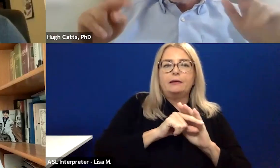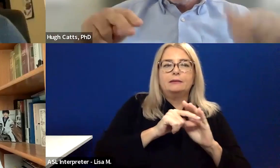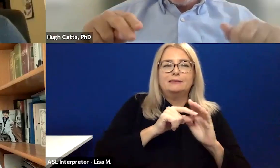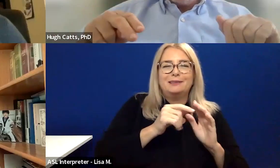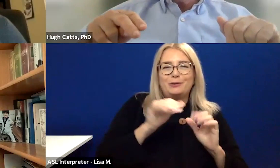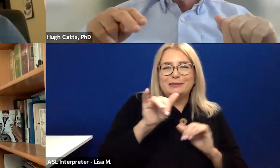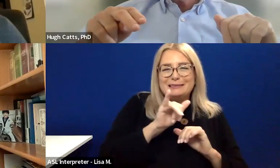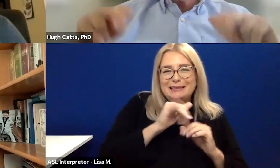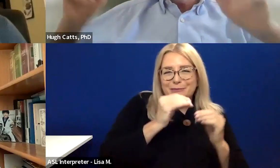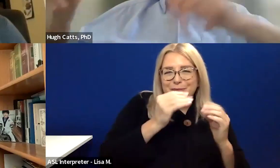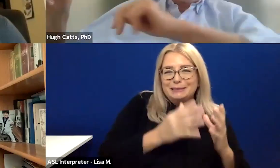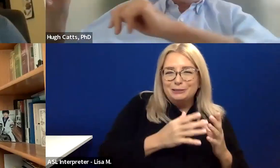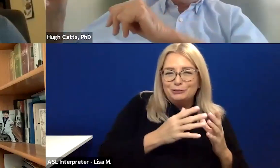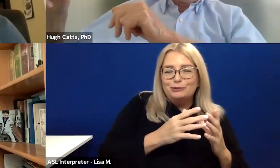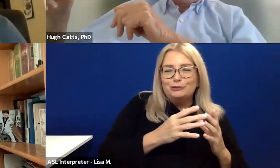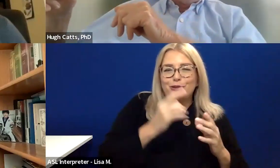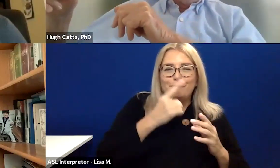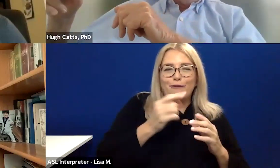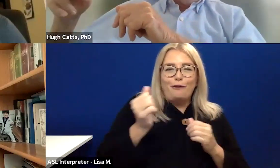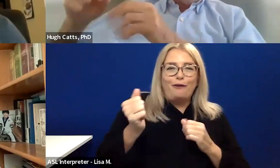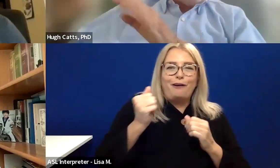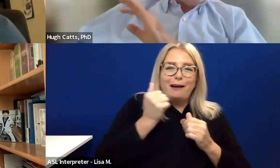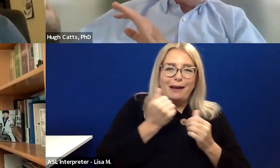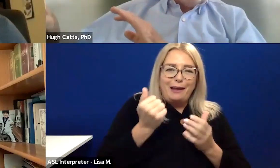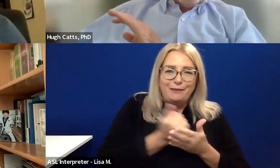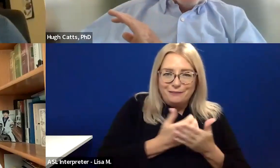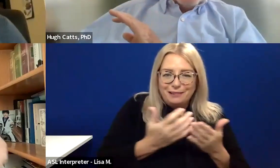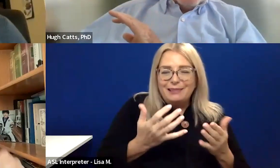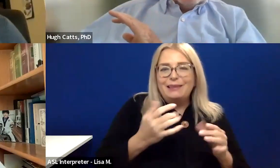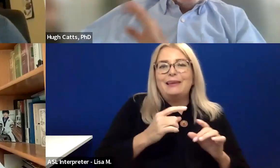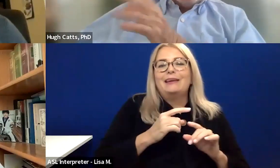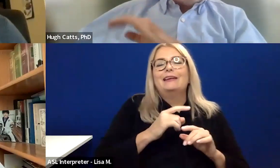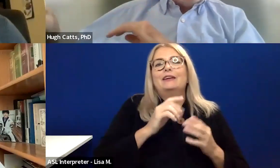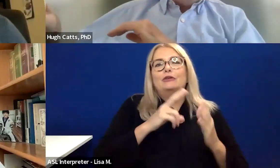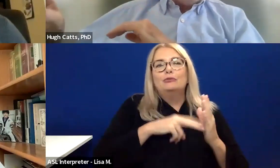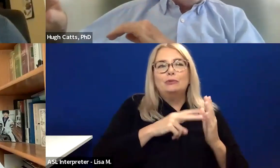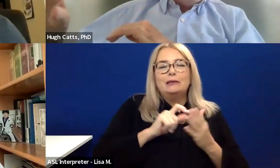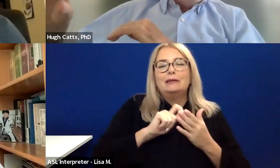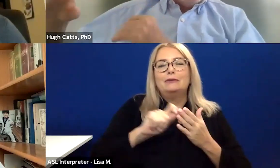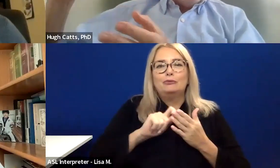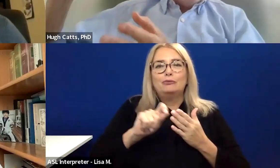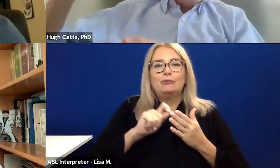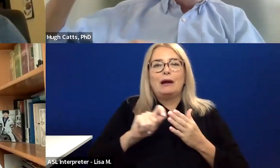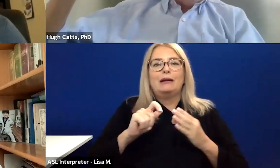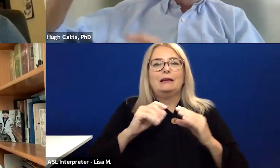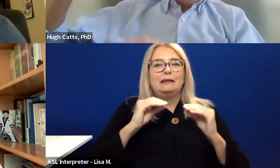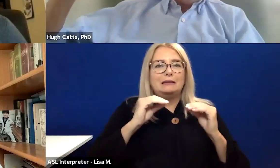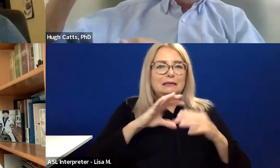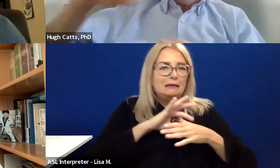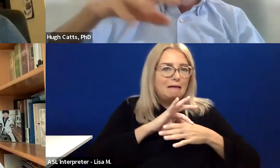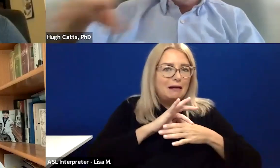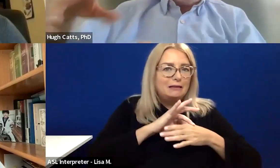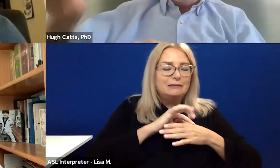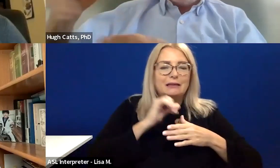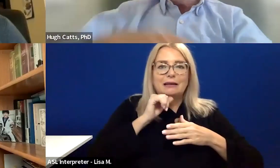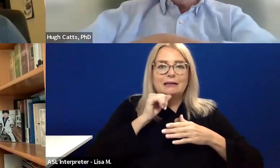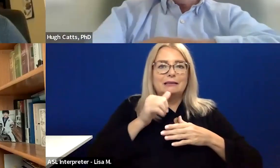writing instruction and content are not uh left out in in the curriculum wherever they might be